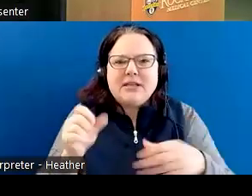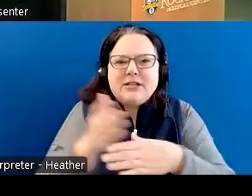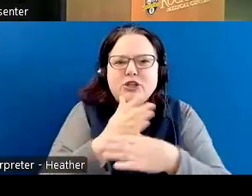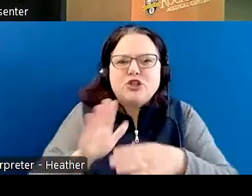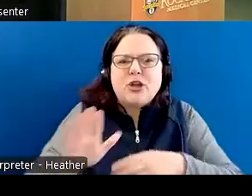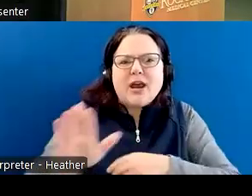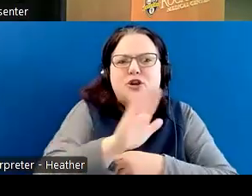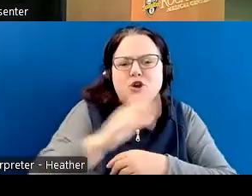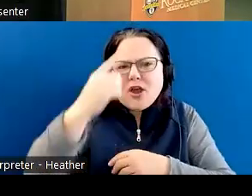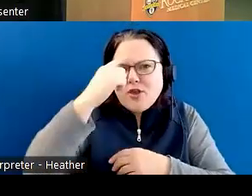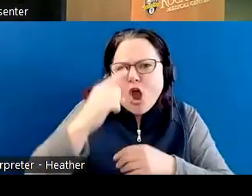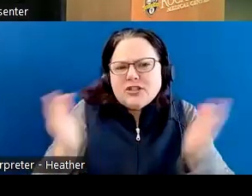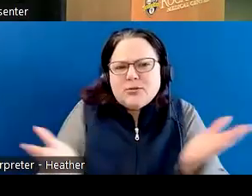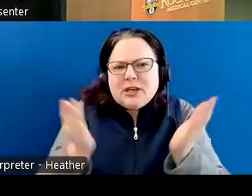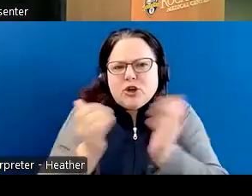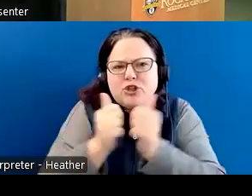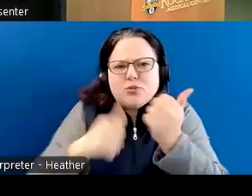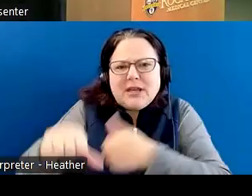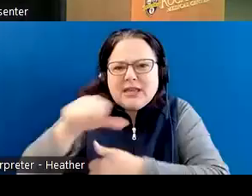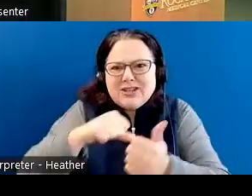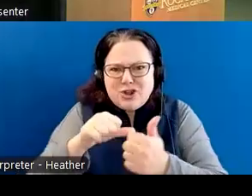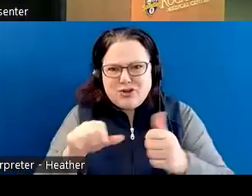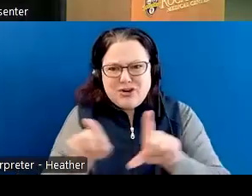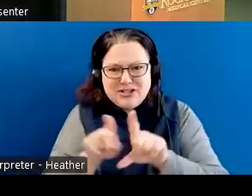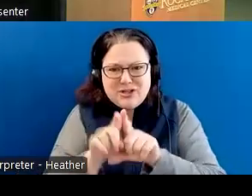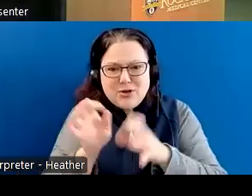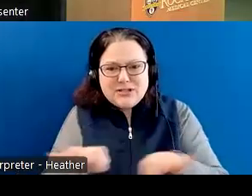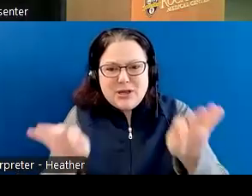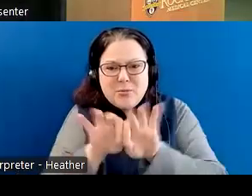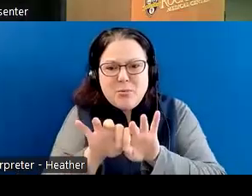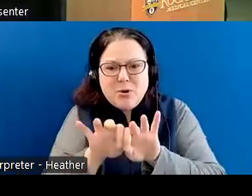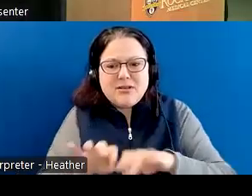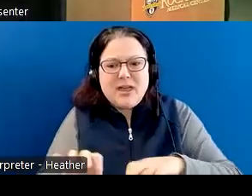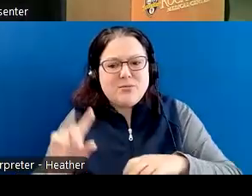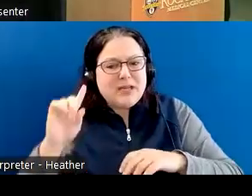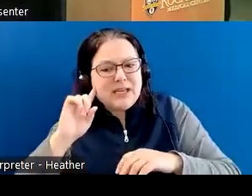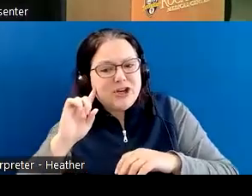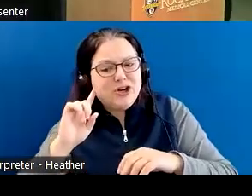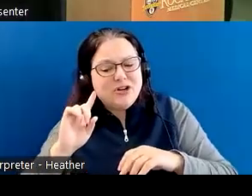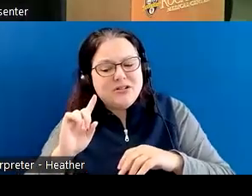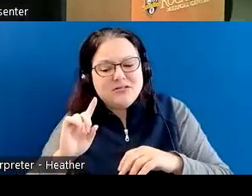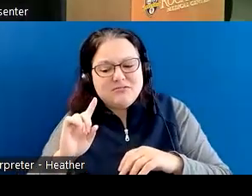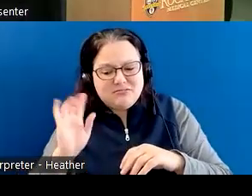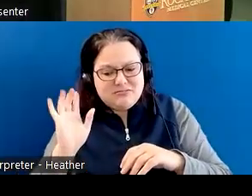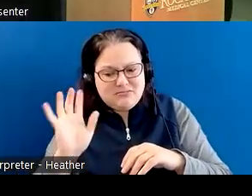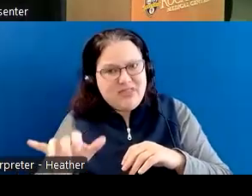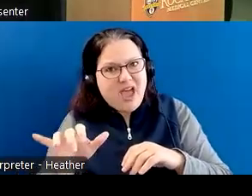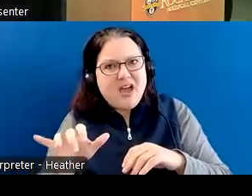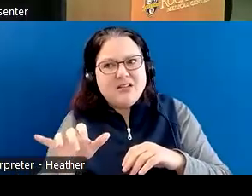by one another. Importantly, we also hear from our peers and our supervisors that these are uh